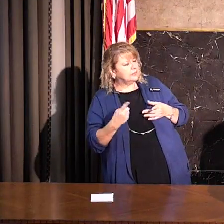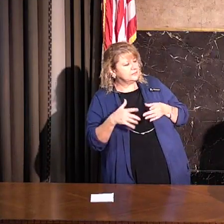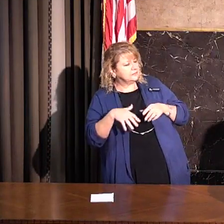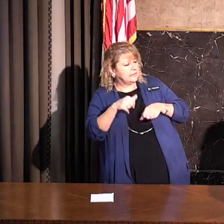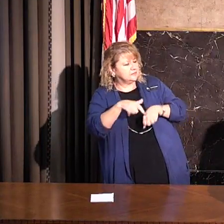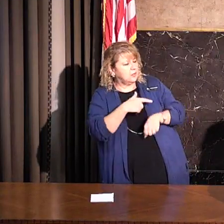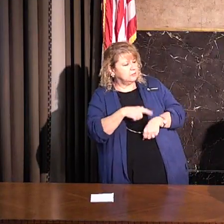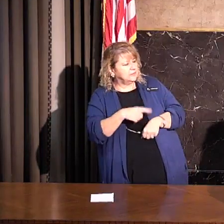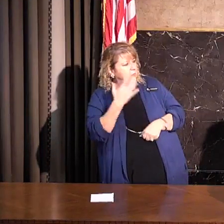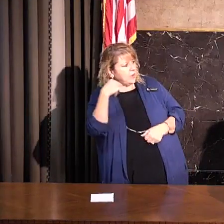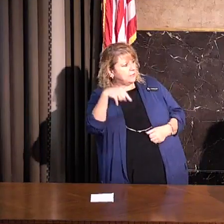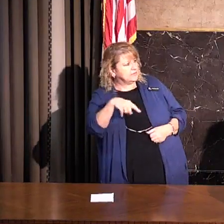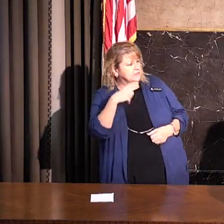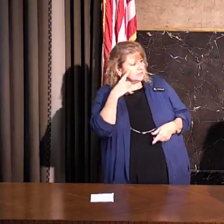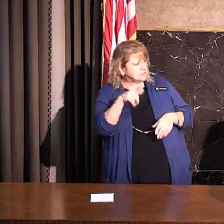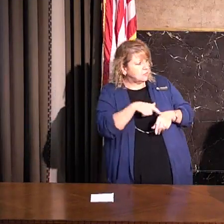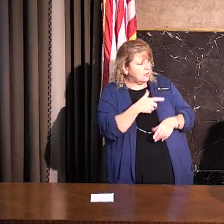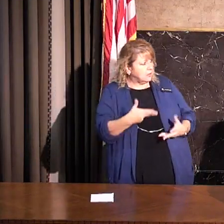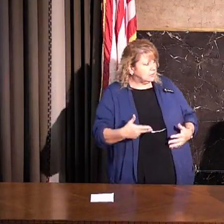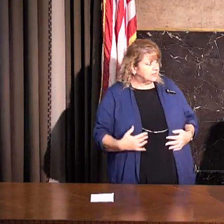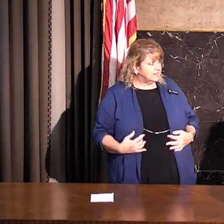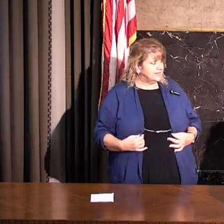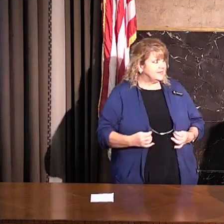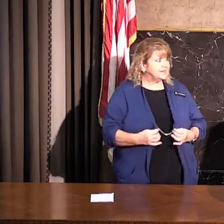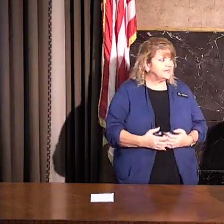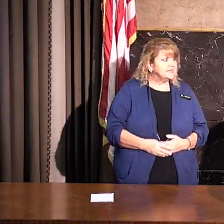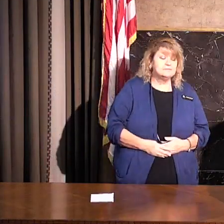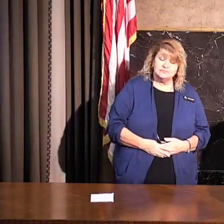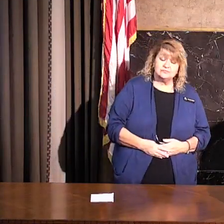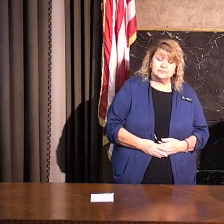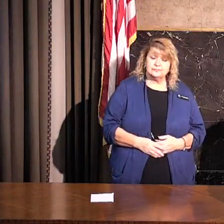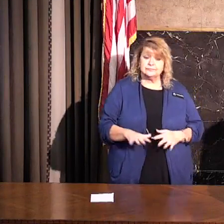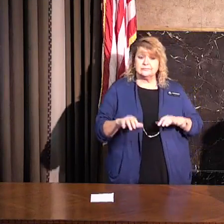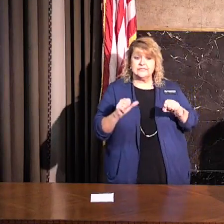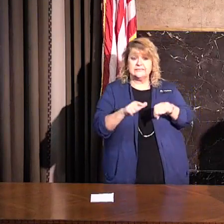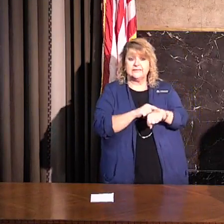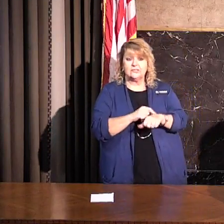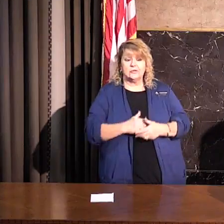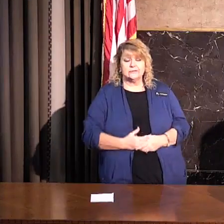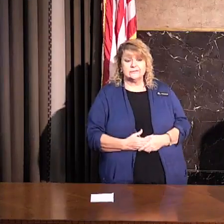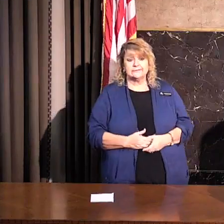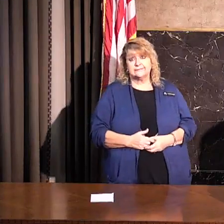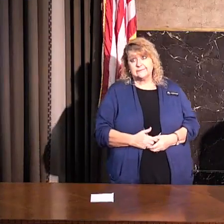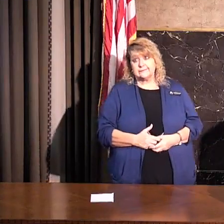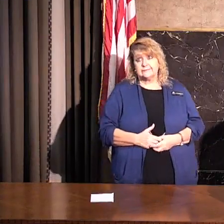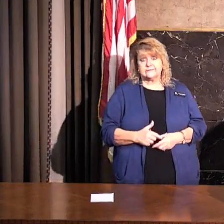has always taken long but in this instance, well, it it does